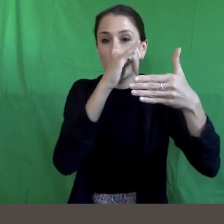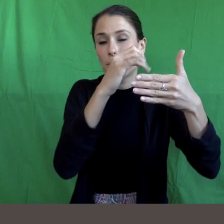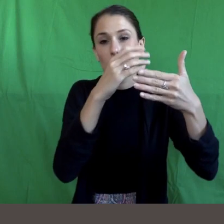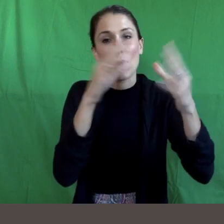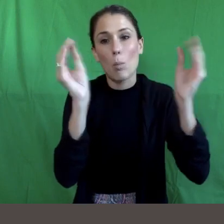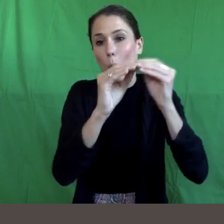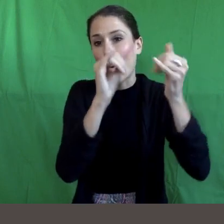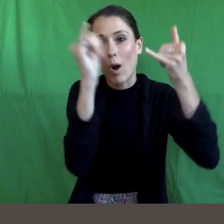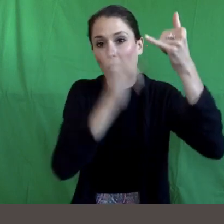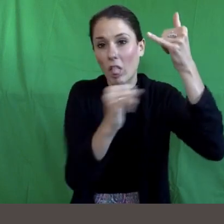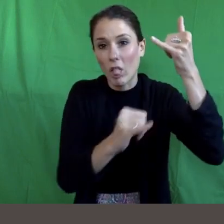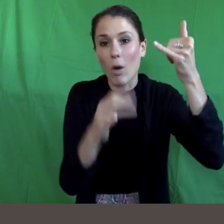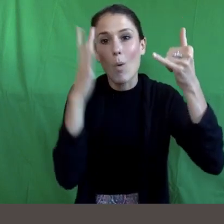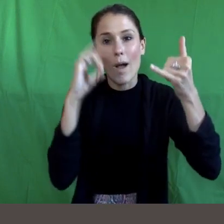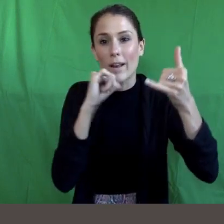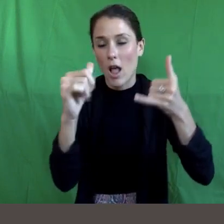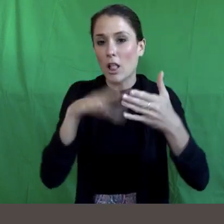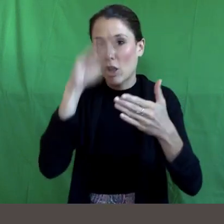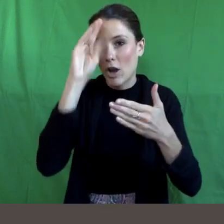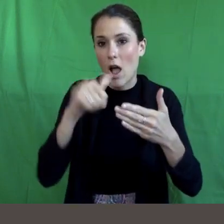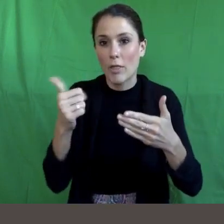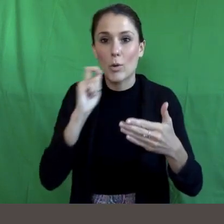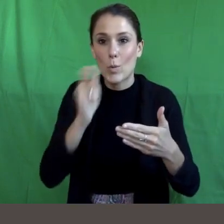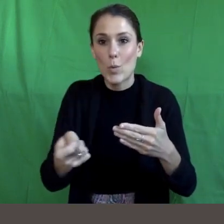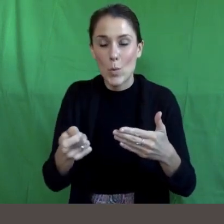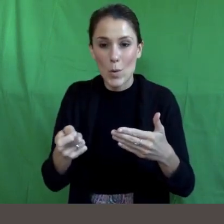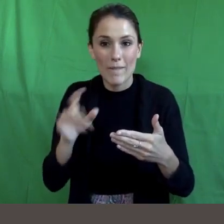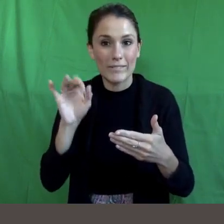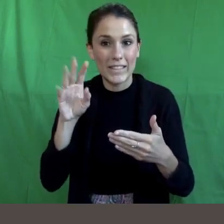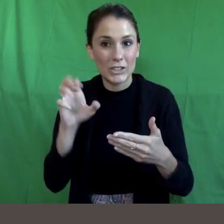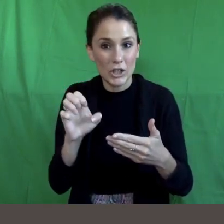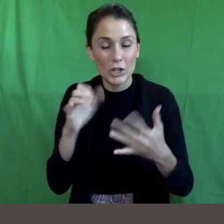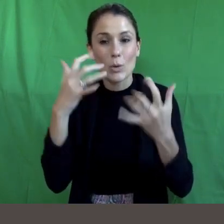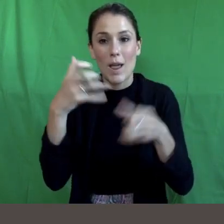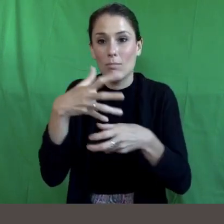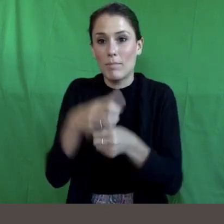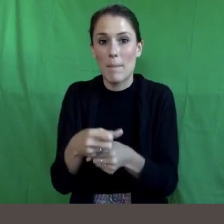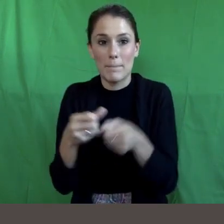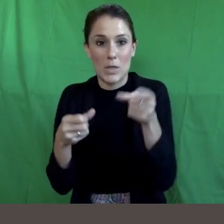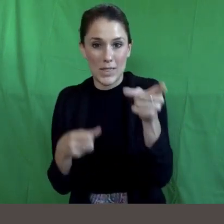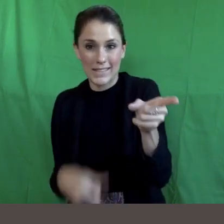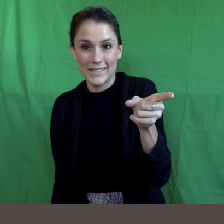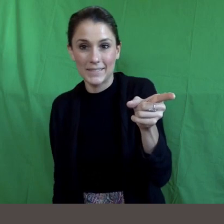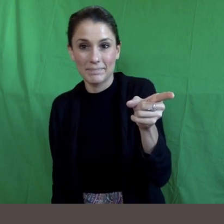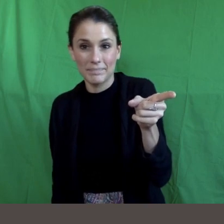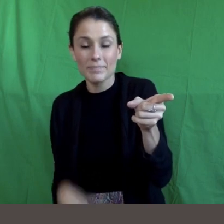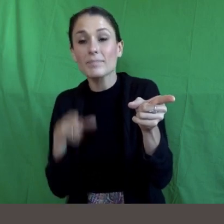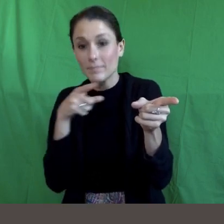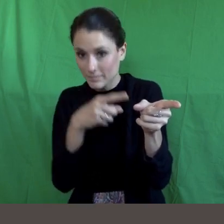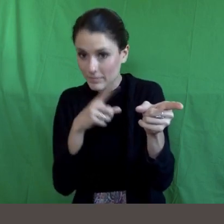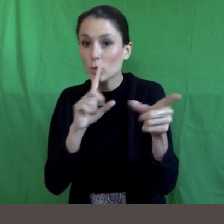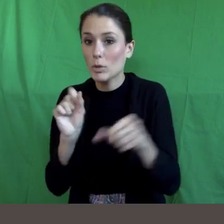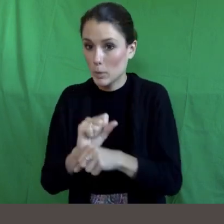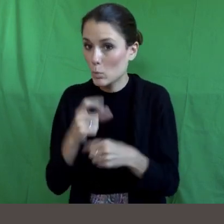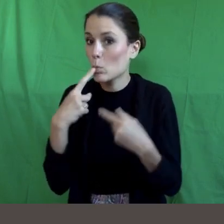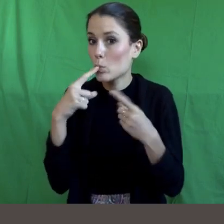But as I was saying, it's just more code to write than why not learn another cool Python feature. Let me show you that this indeed works.